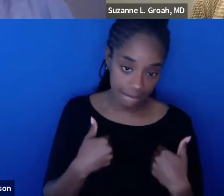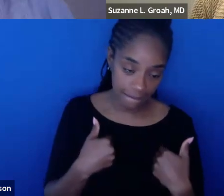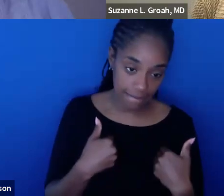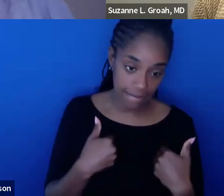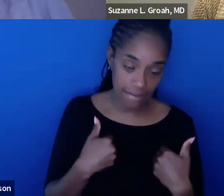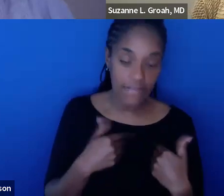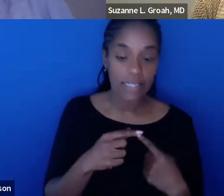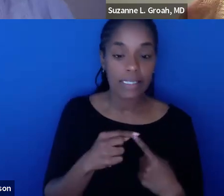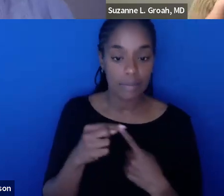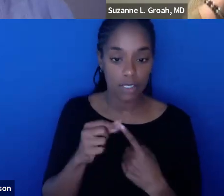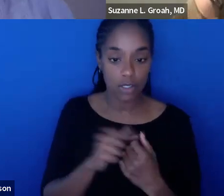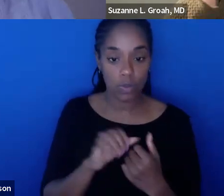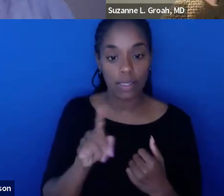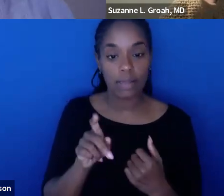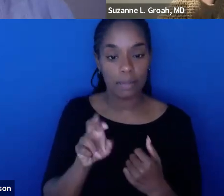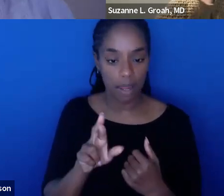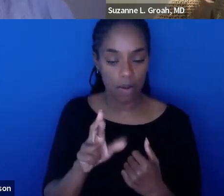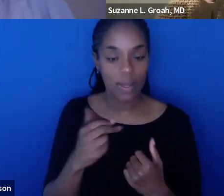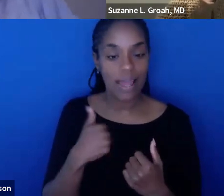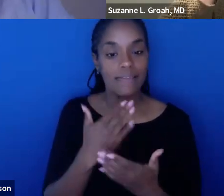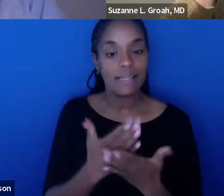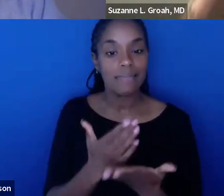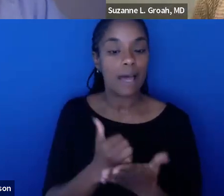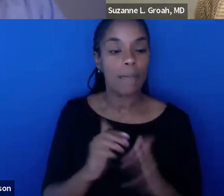We have bladder relaxant medicines, a number of those.